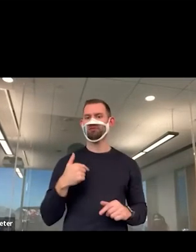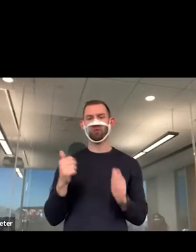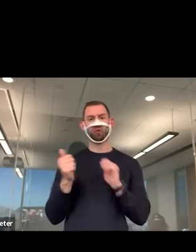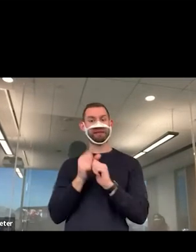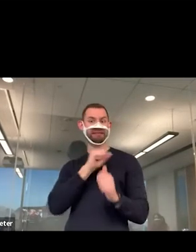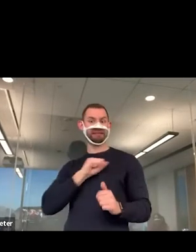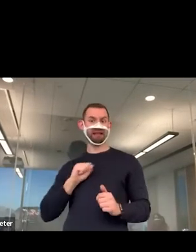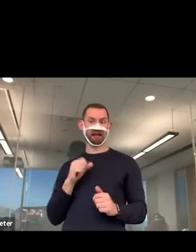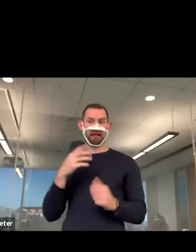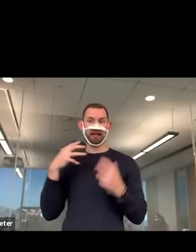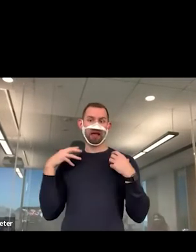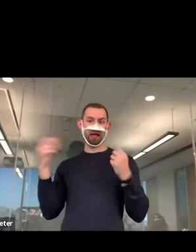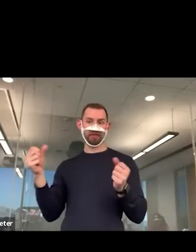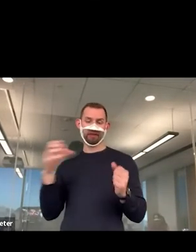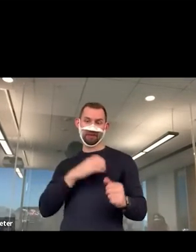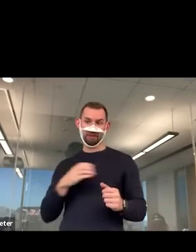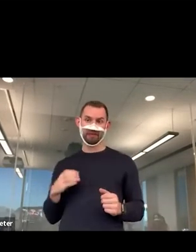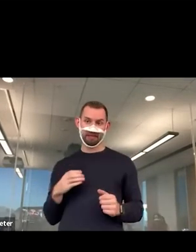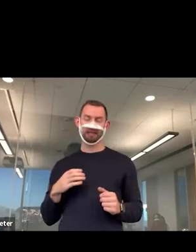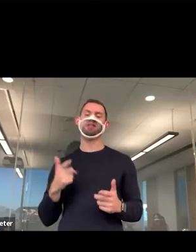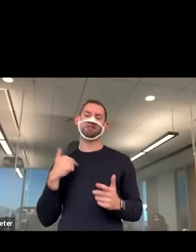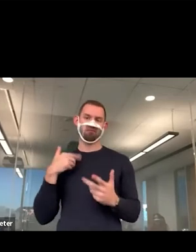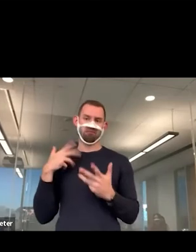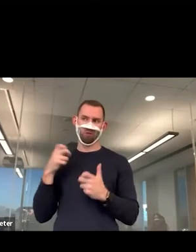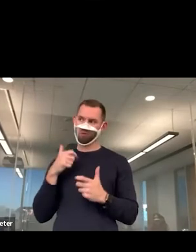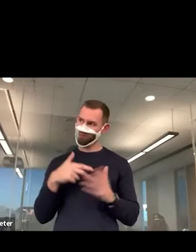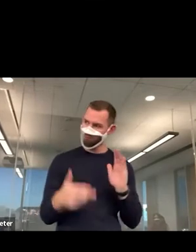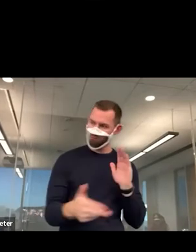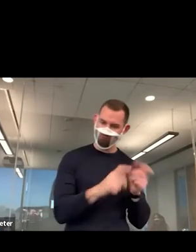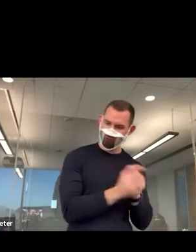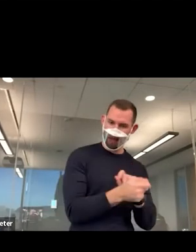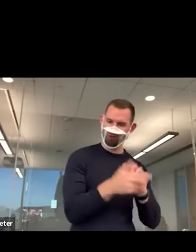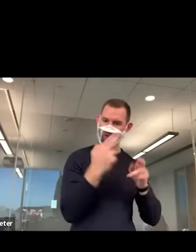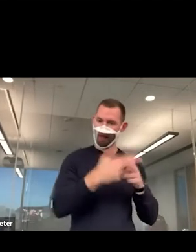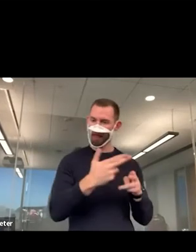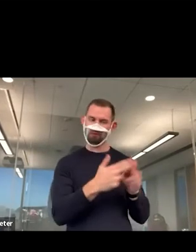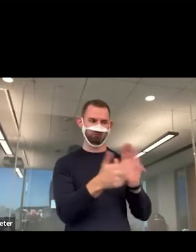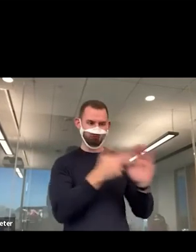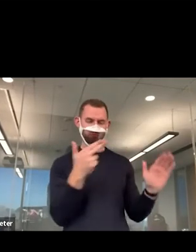that that we started calling them employees then made them eligible for minimum wage and